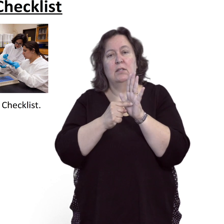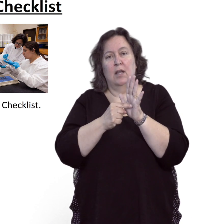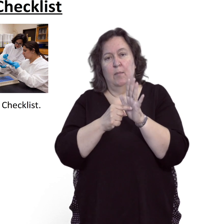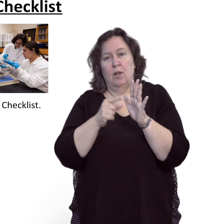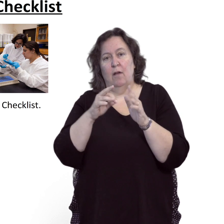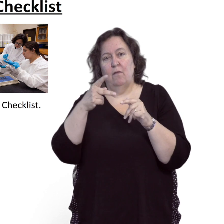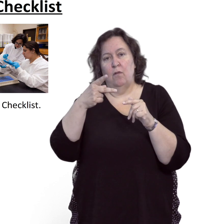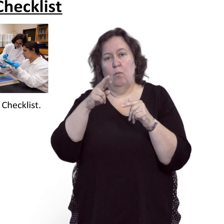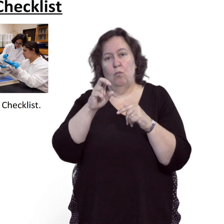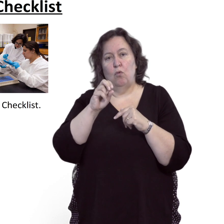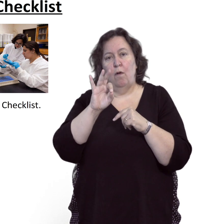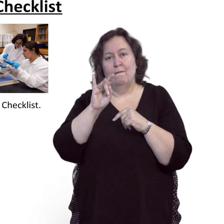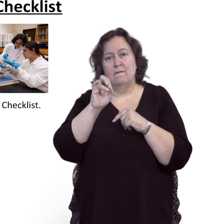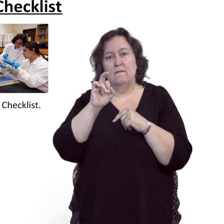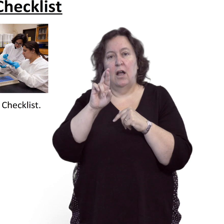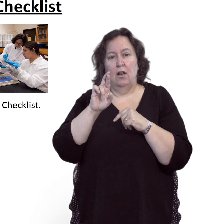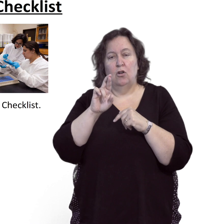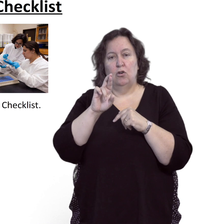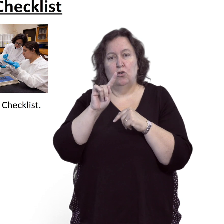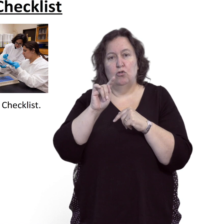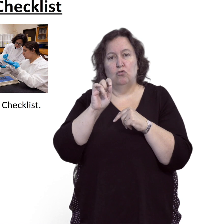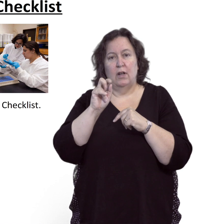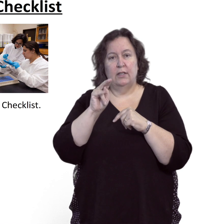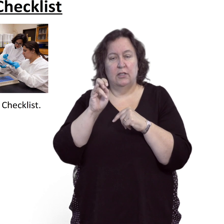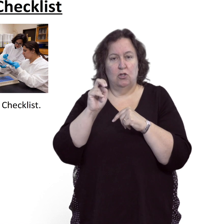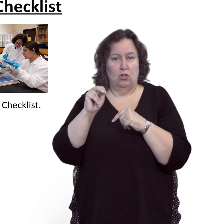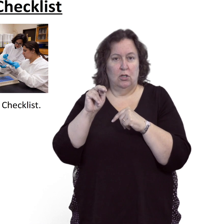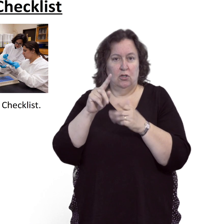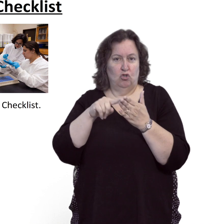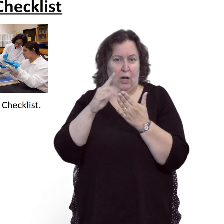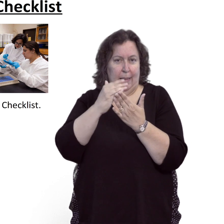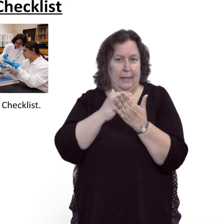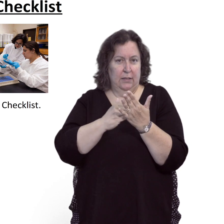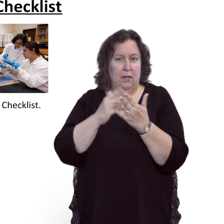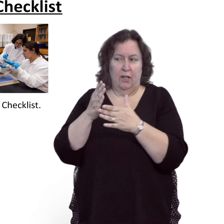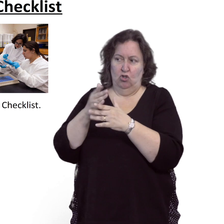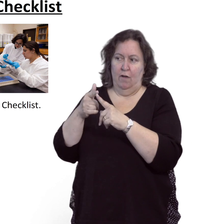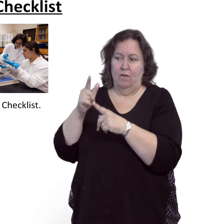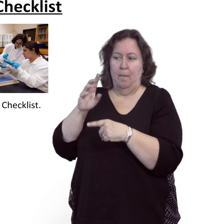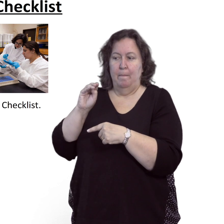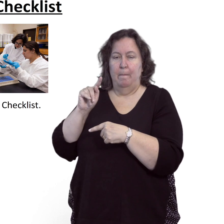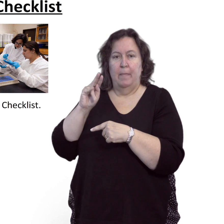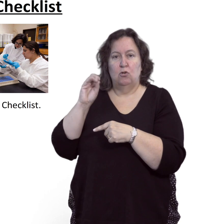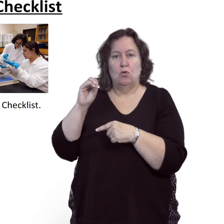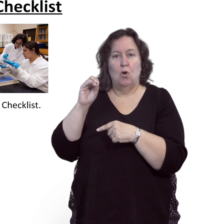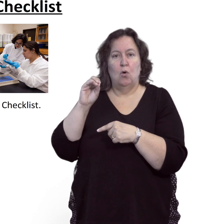that was shared by Metro Deaf School to help teams gather some ideas about areas